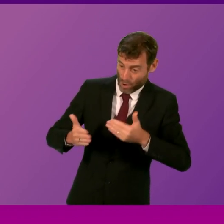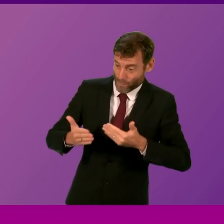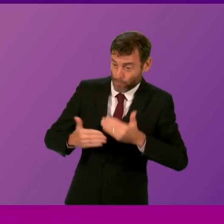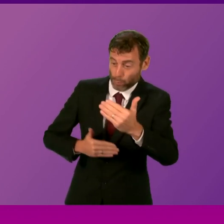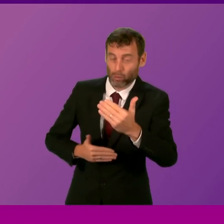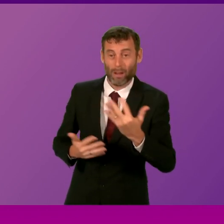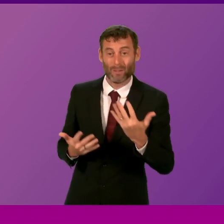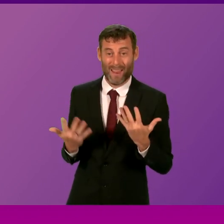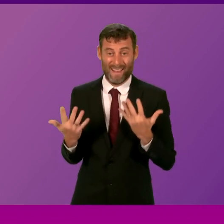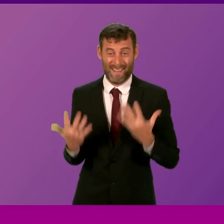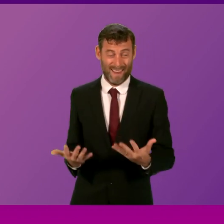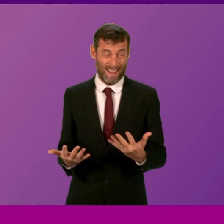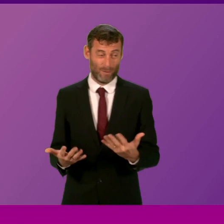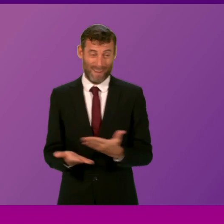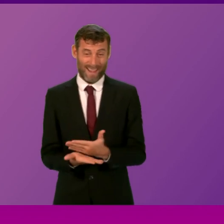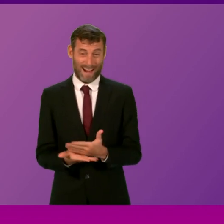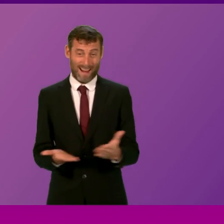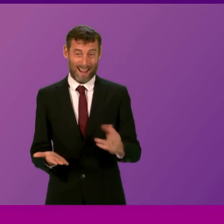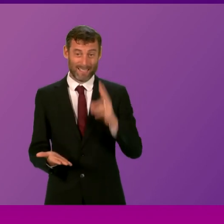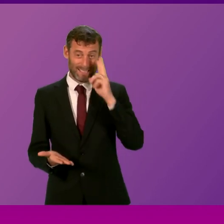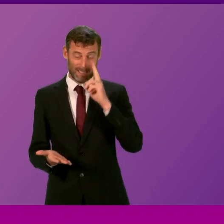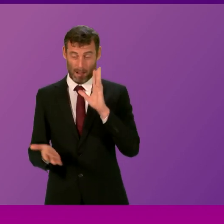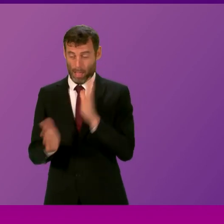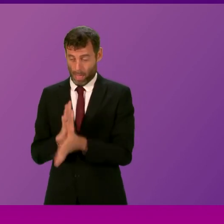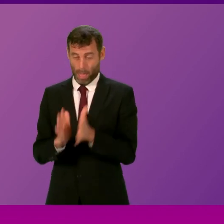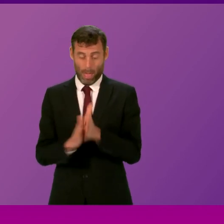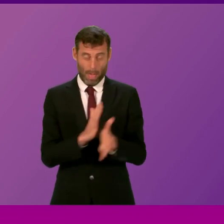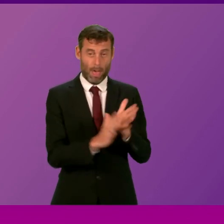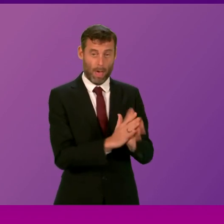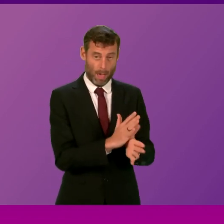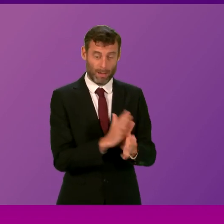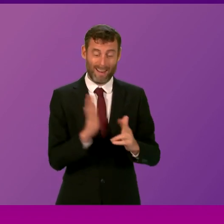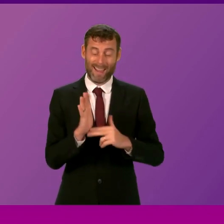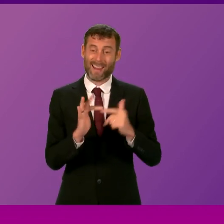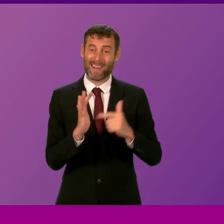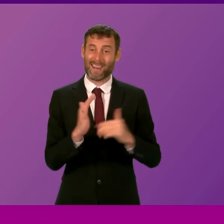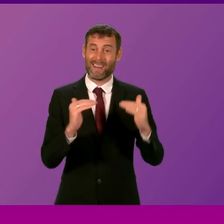it is what has happened with net zero this week. Surely there can be no better argument than that